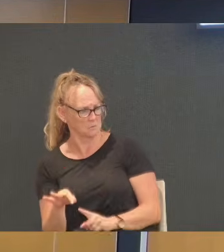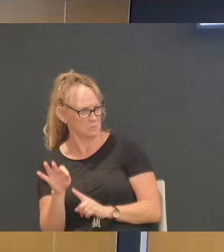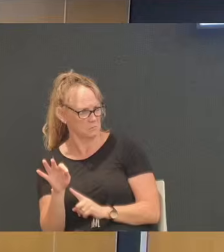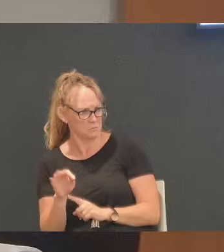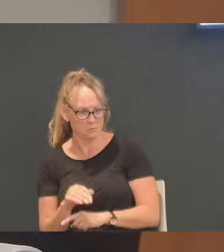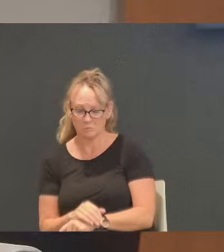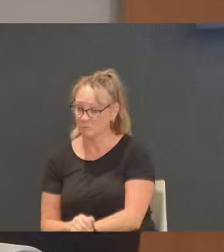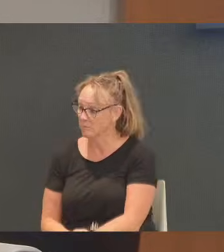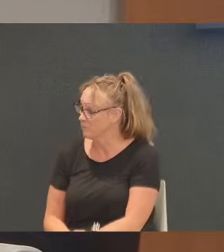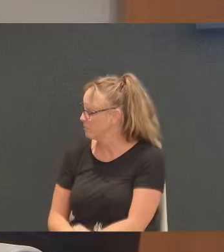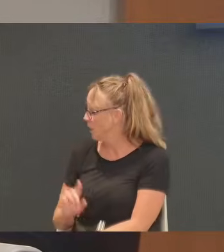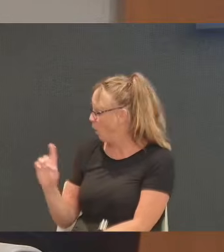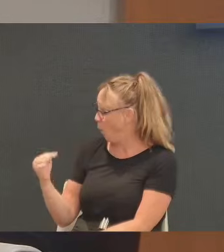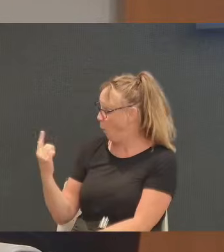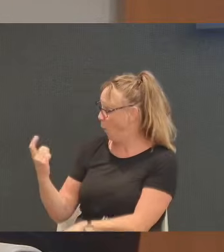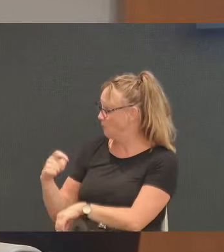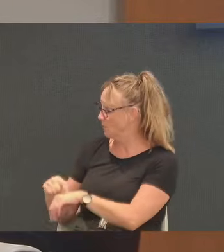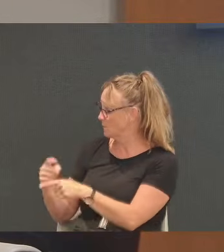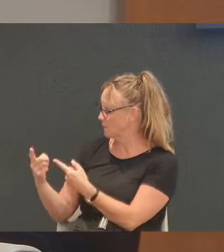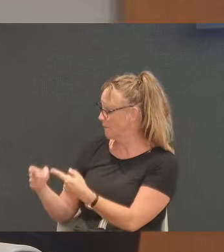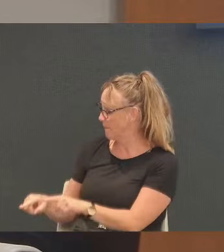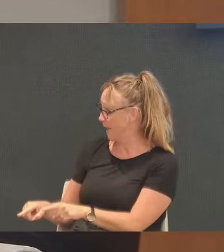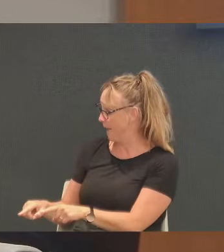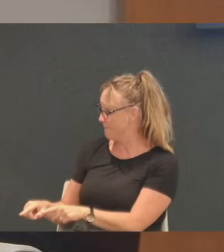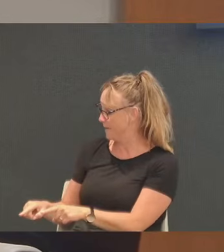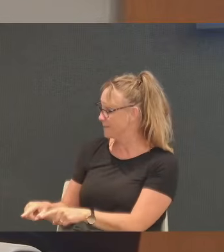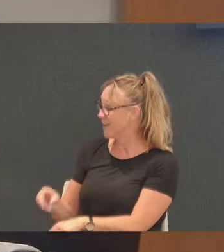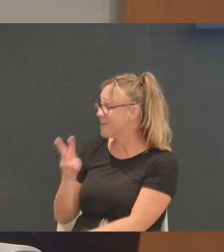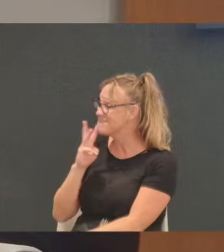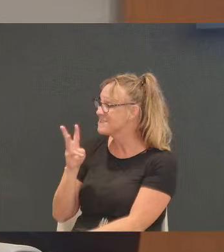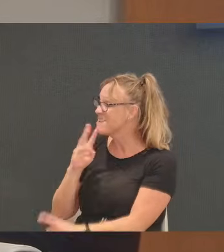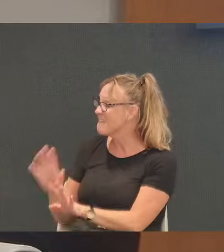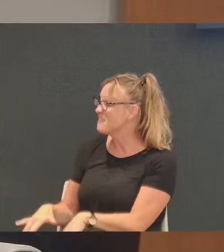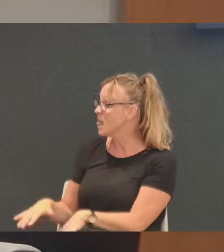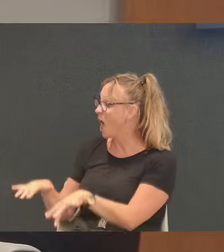done things like this is when I think there was flooding in the courthouse and there was equipment